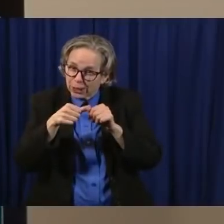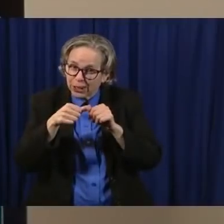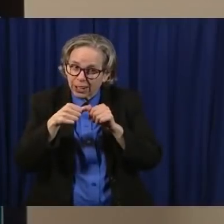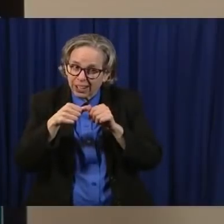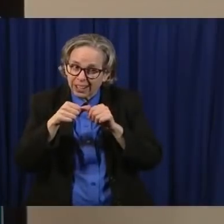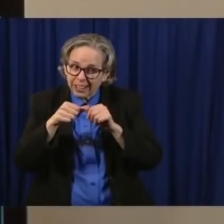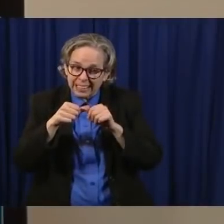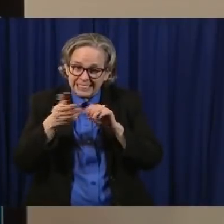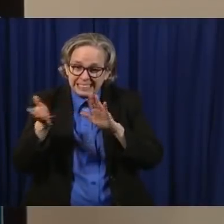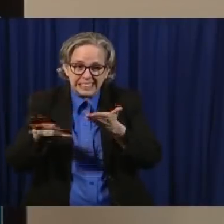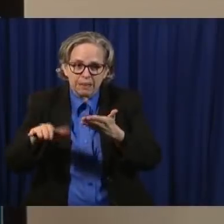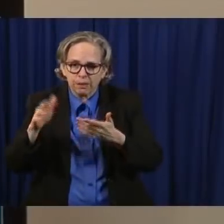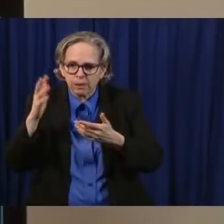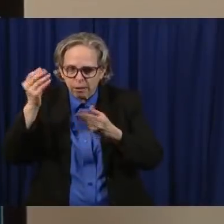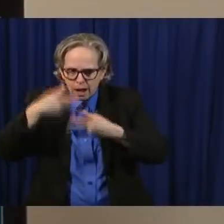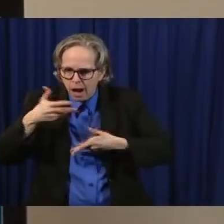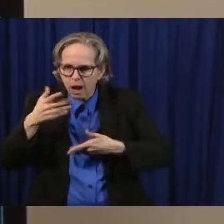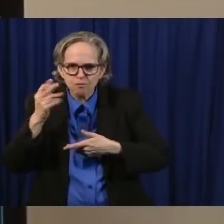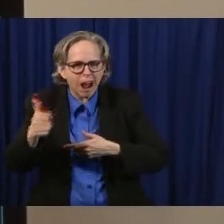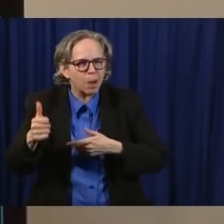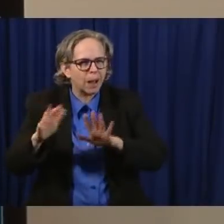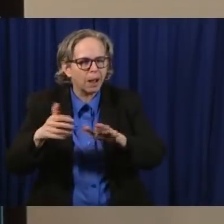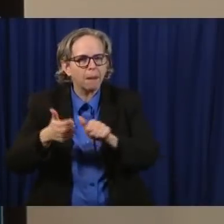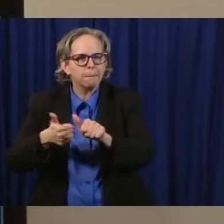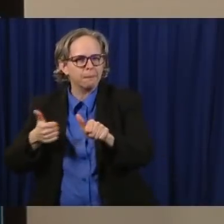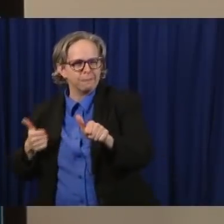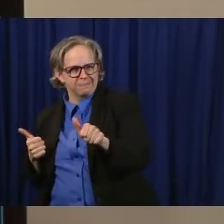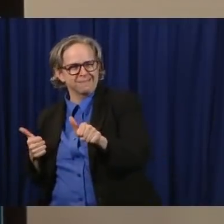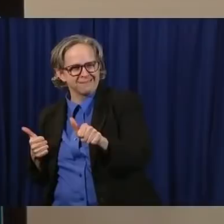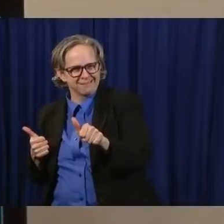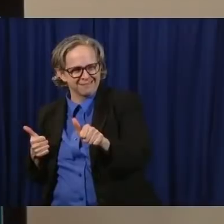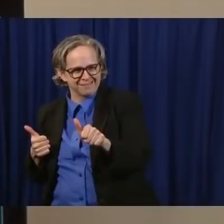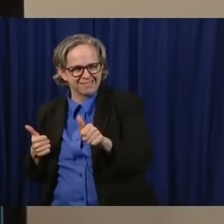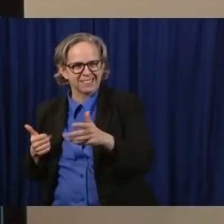OUR CASE IS GOING SLIGHTLY UP BUT, AGAIN, MOSTLY PLATEAUED. OUR DEBTS HAVE INCREASED SIGNIFICANTLY. A LOT OF THAT, OF WHAT WE ARE SEEING.